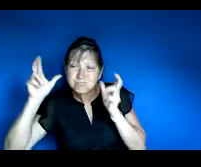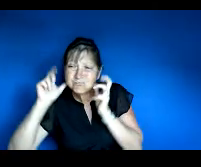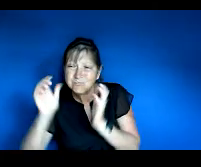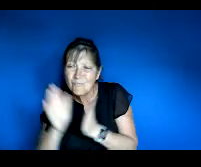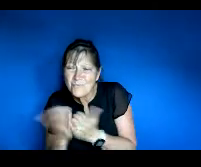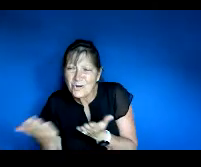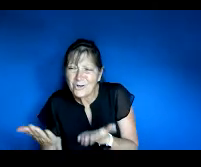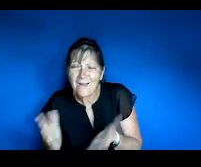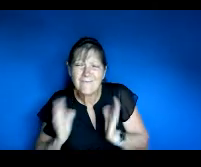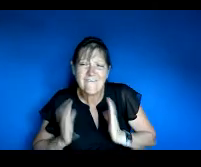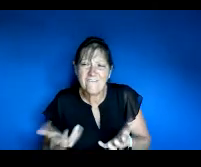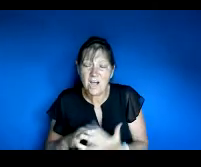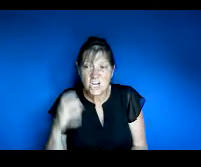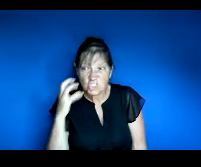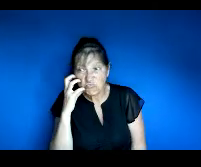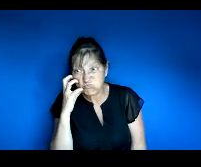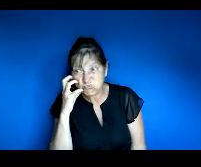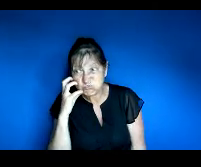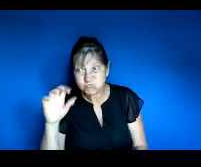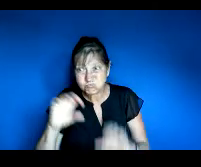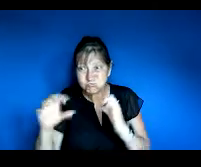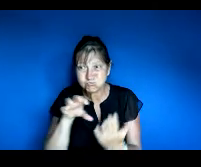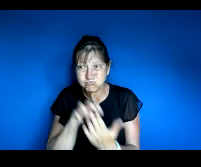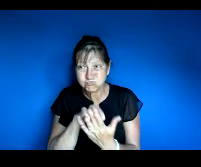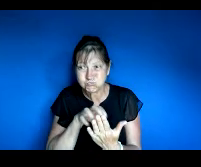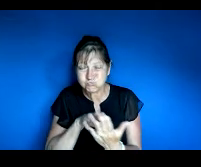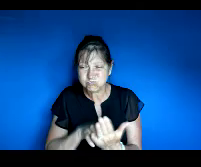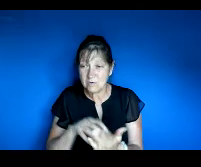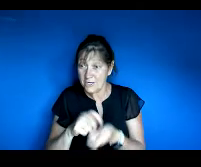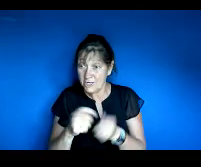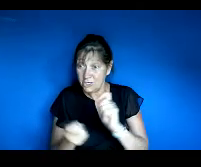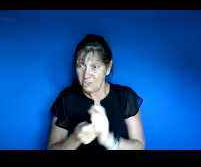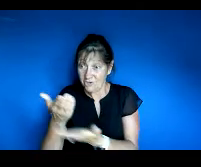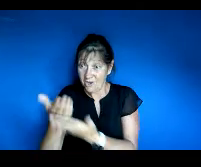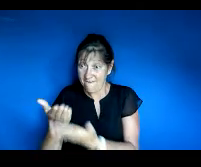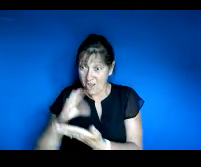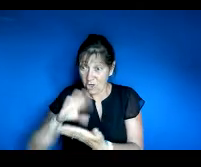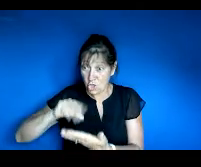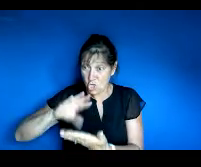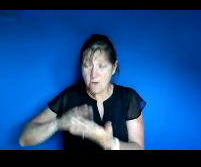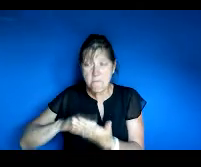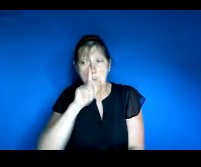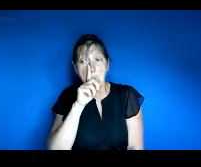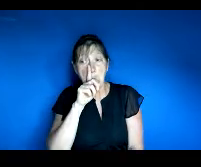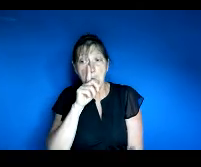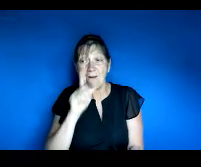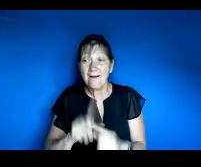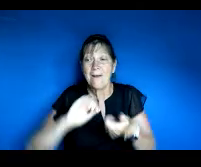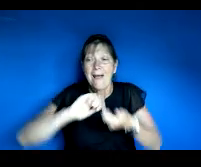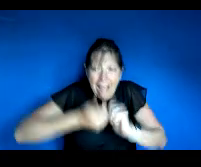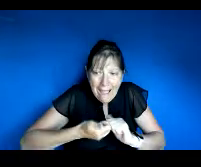you know, those dense chemistry chapters isn't changing the fact that you still need to learn all the information that's in there. So that would be an example.